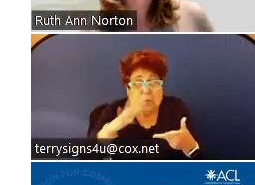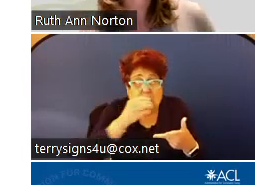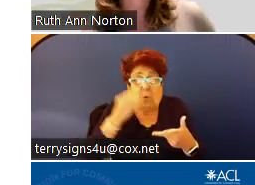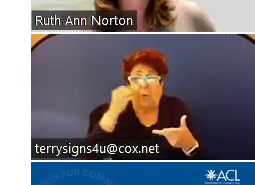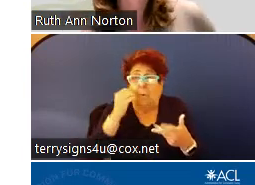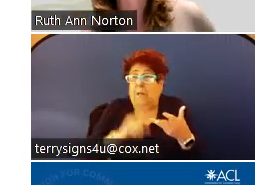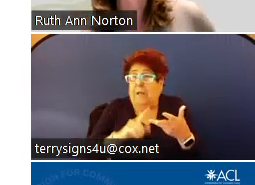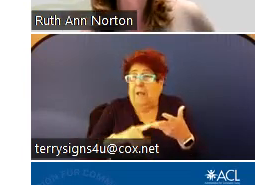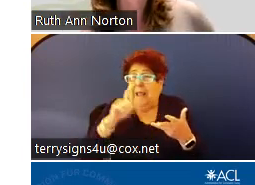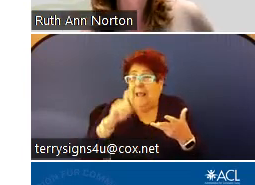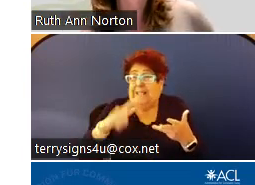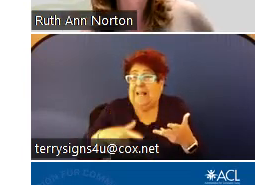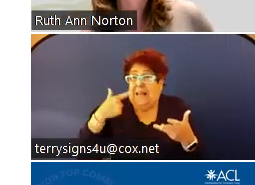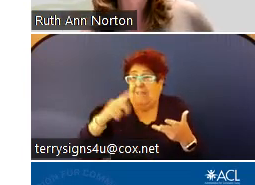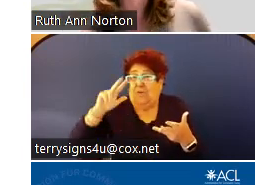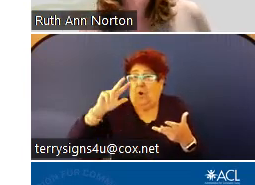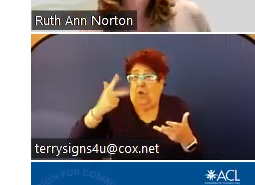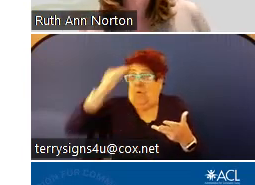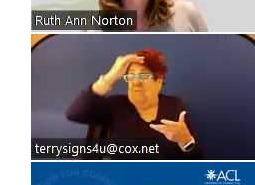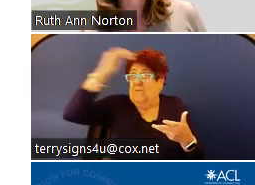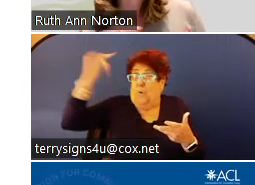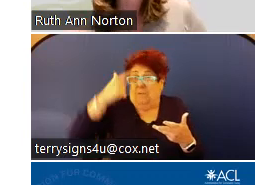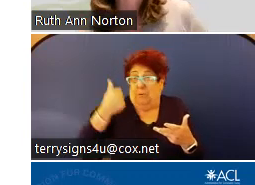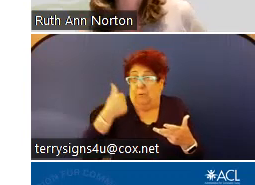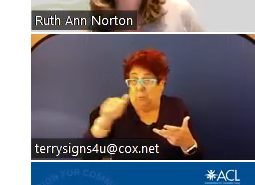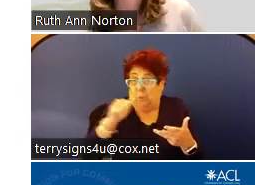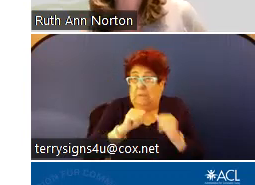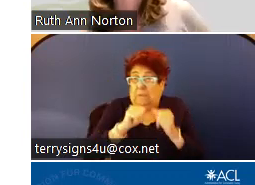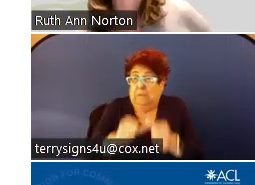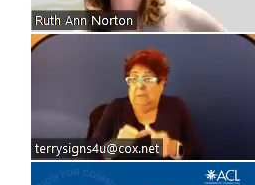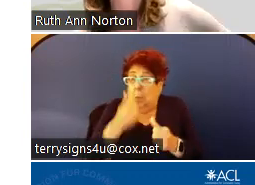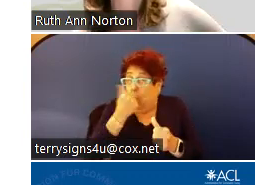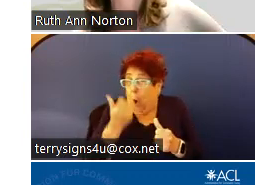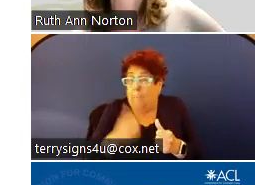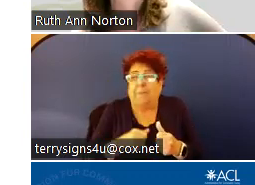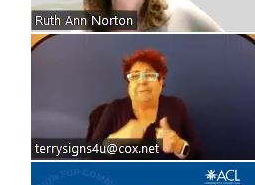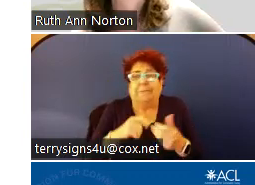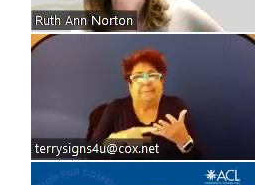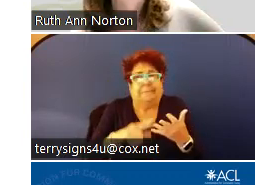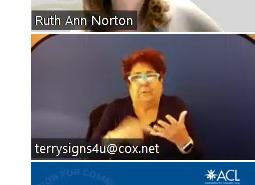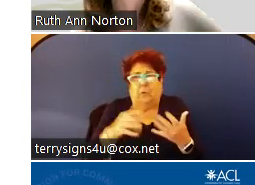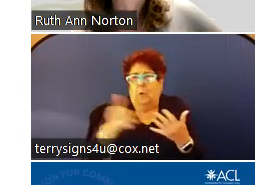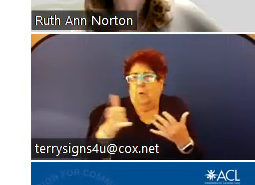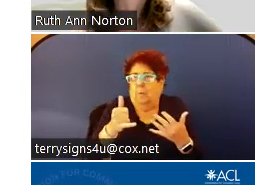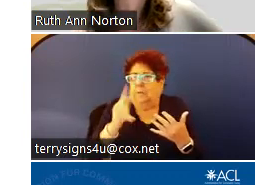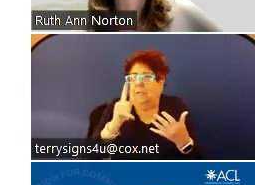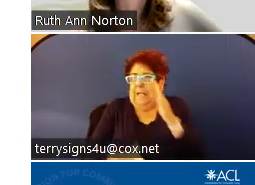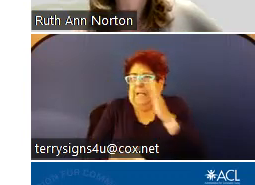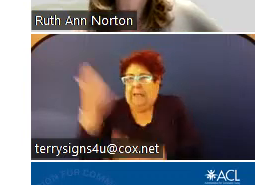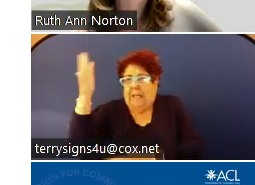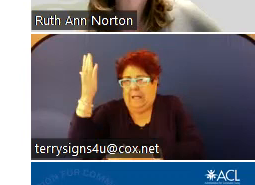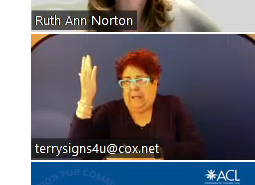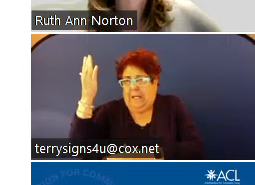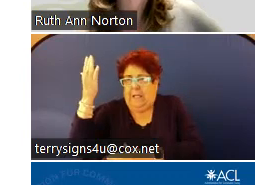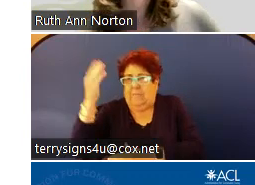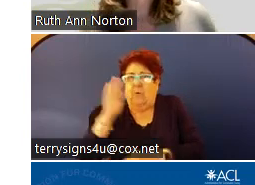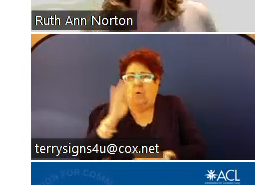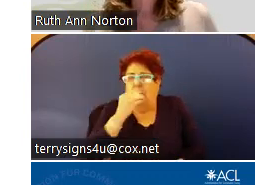to try to stay warm and was about to leave her home for publicly supported housing.